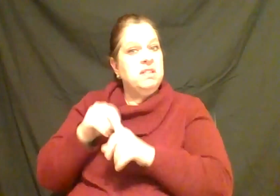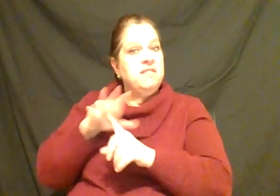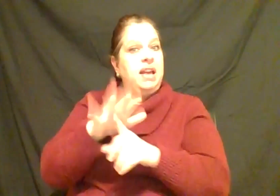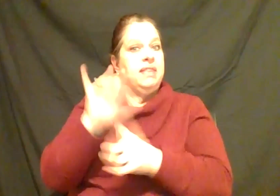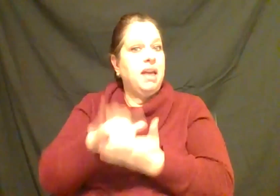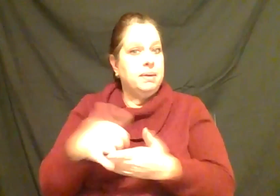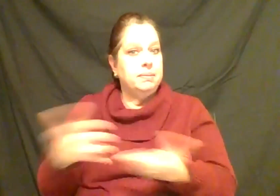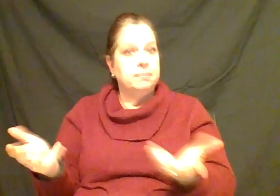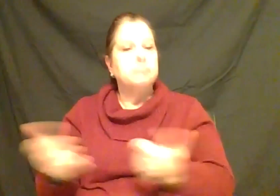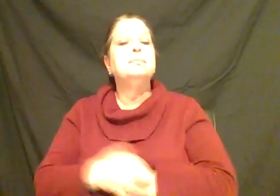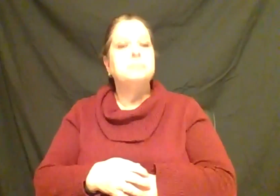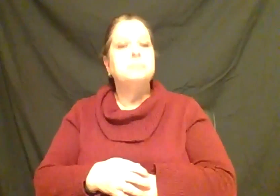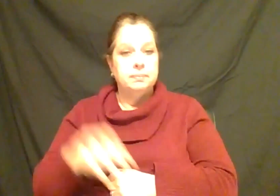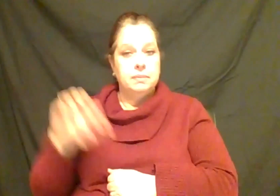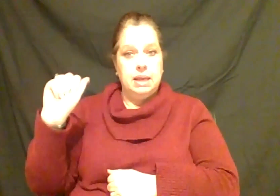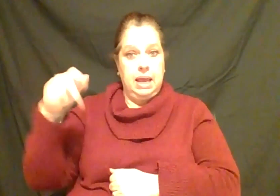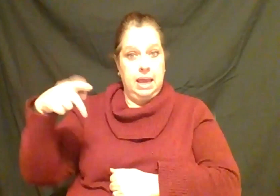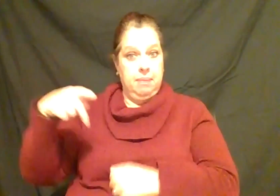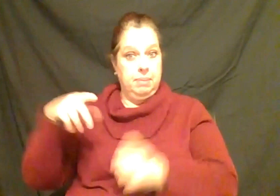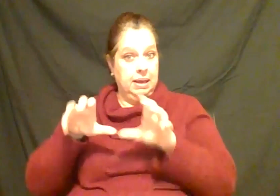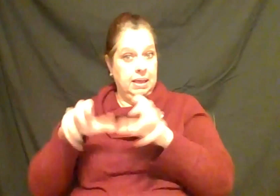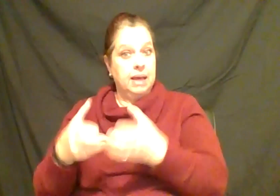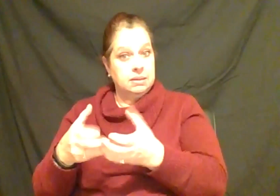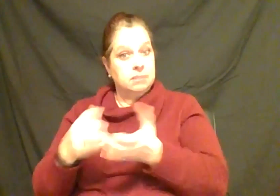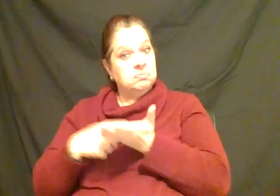so the ap classes we addressed a good bit that those will be on an ab